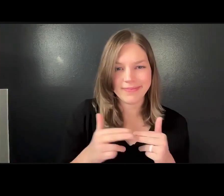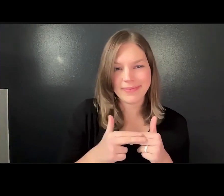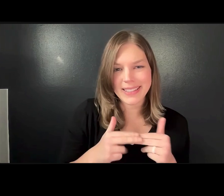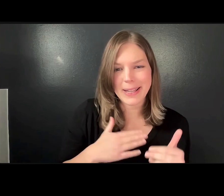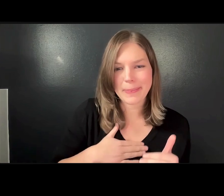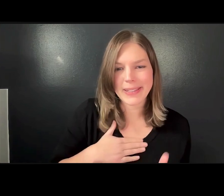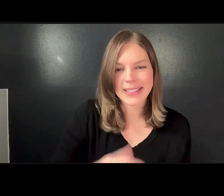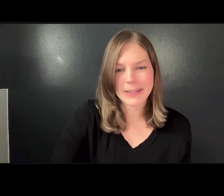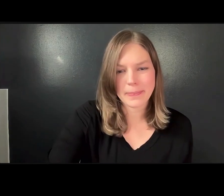Next slide.